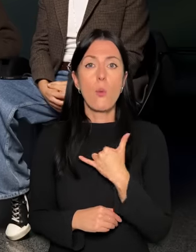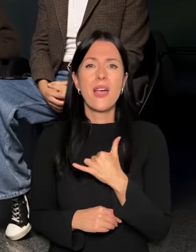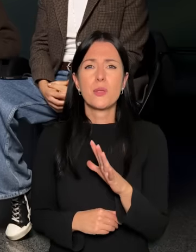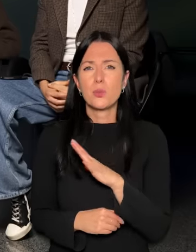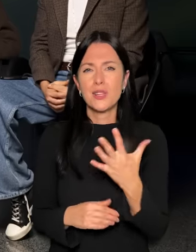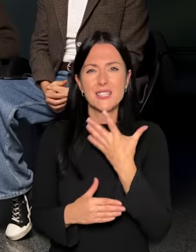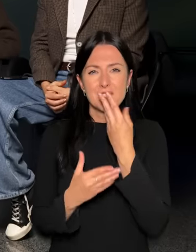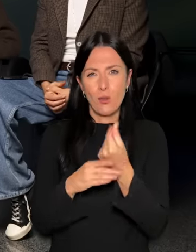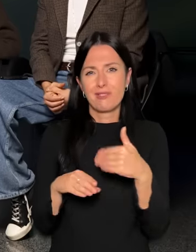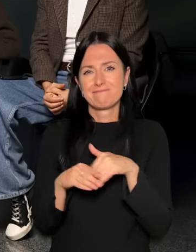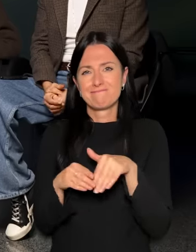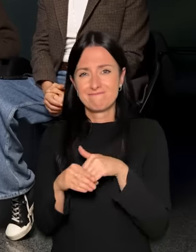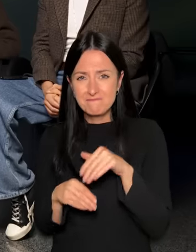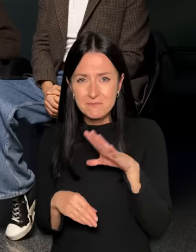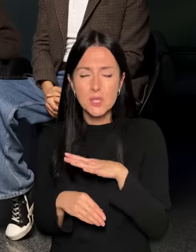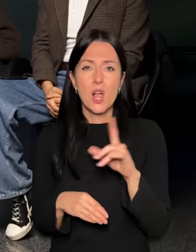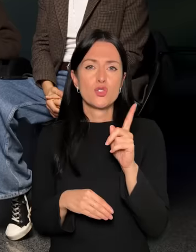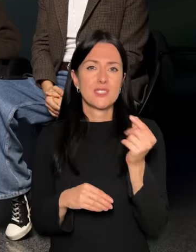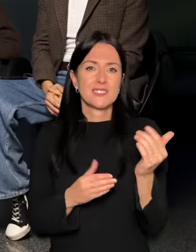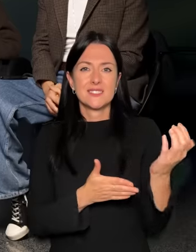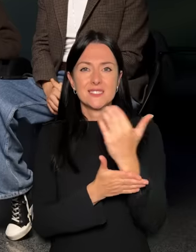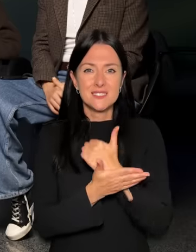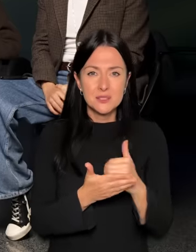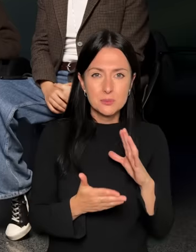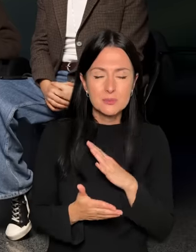I had some savings, and we collected some money,